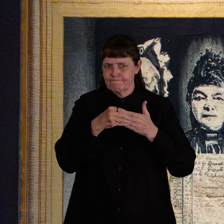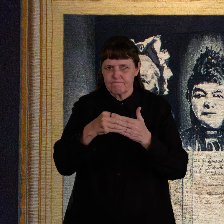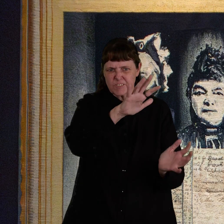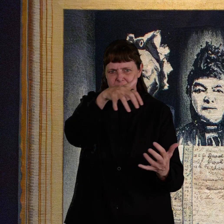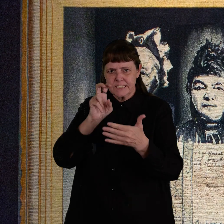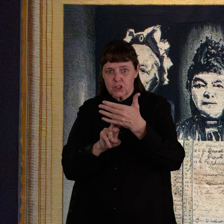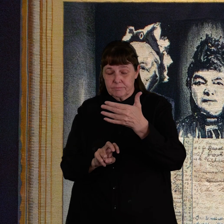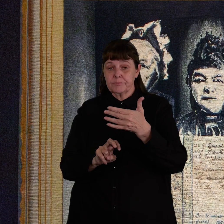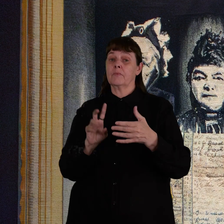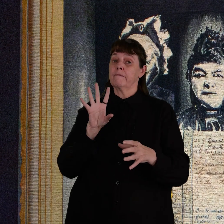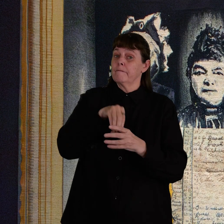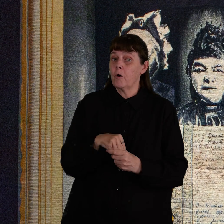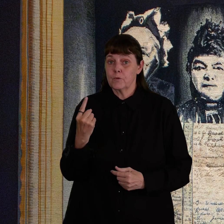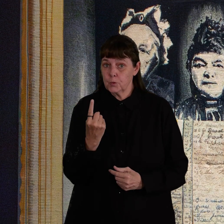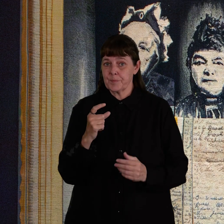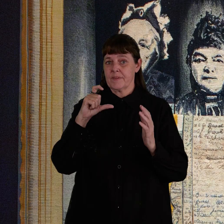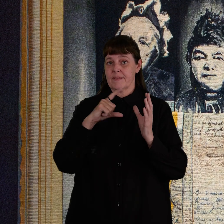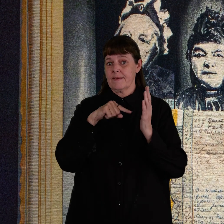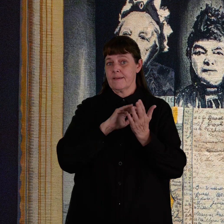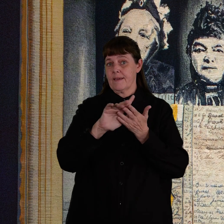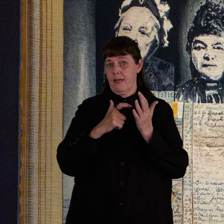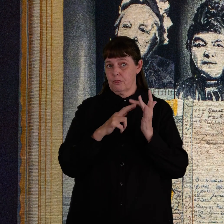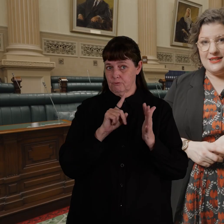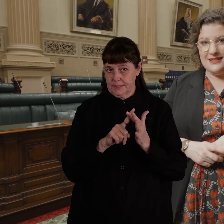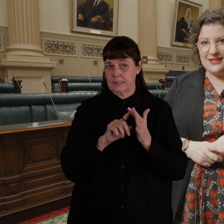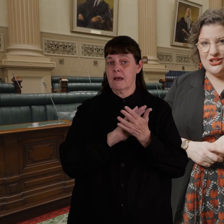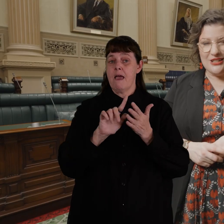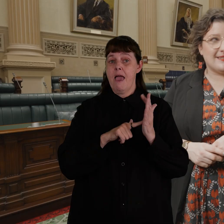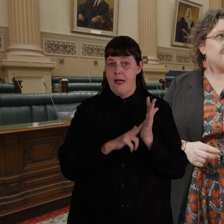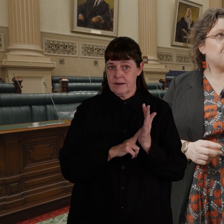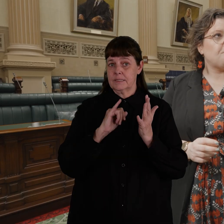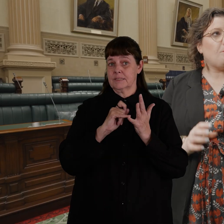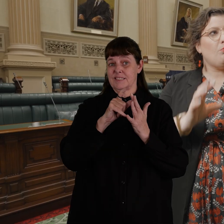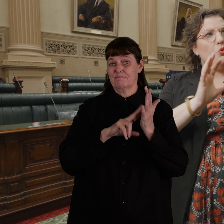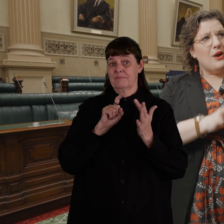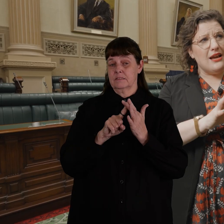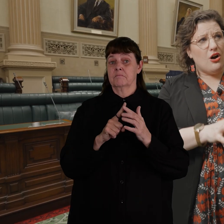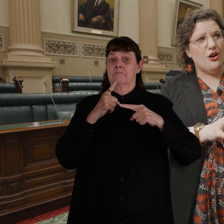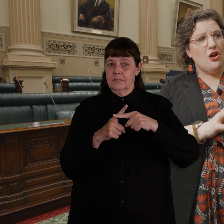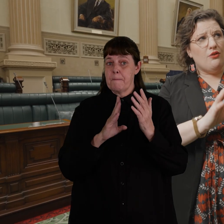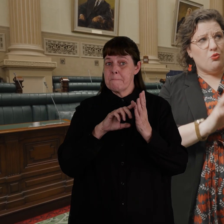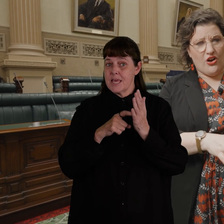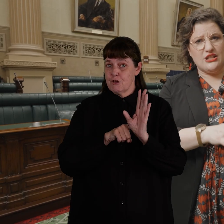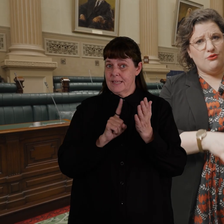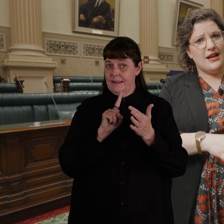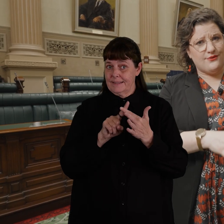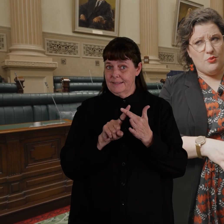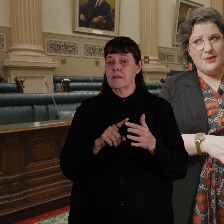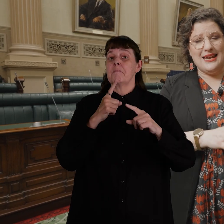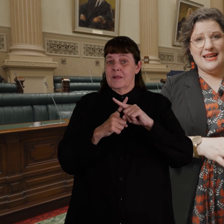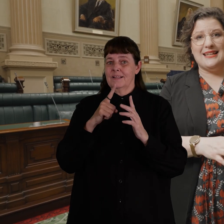Webb Nicholls, who worked to get those 11,500 signatures. We got voting rights for women in